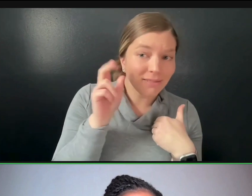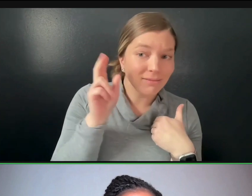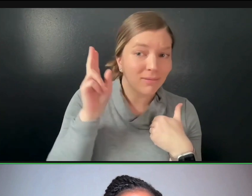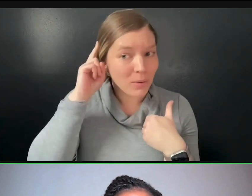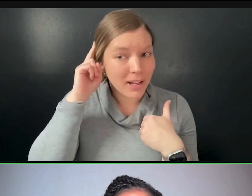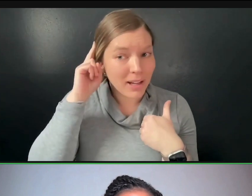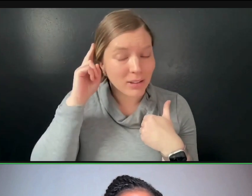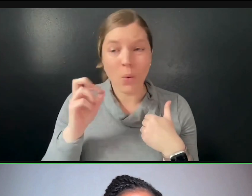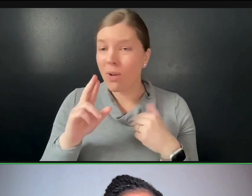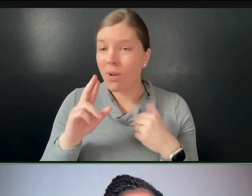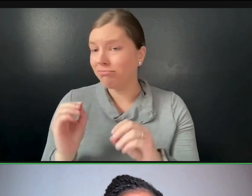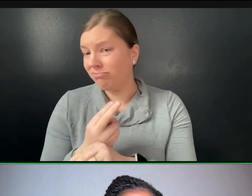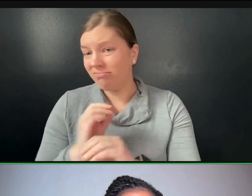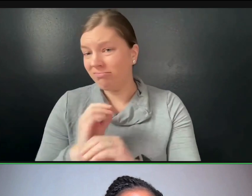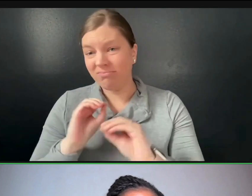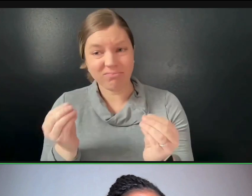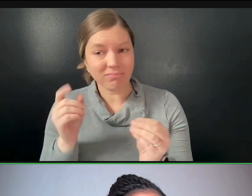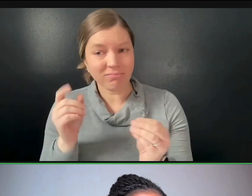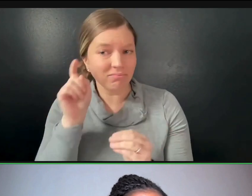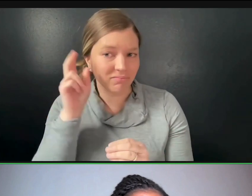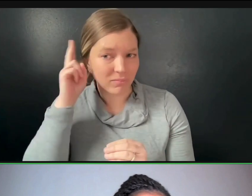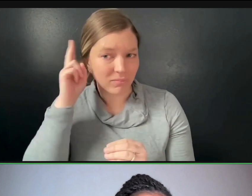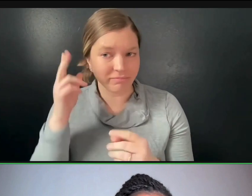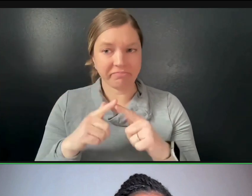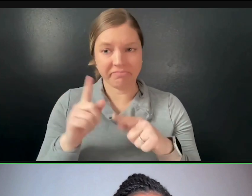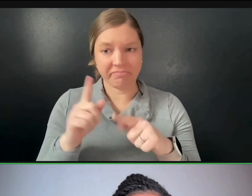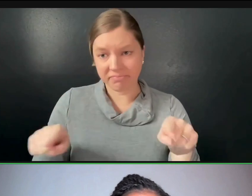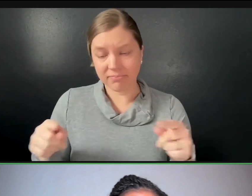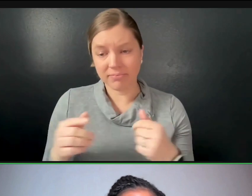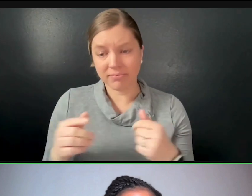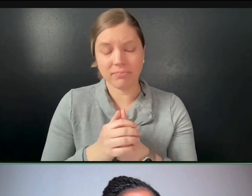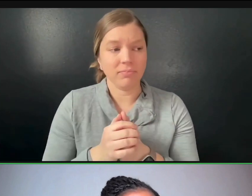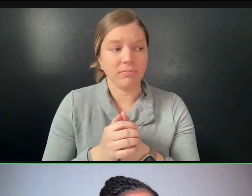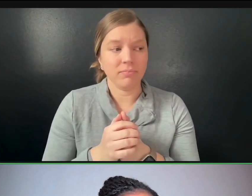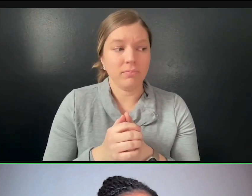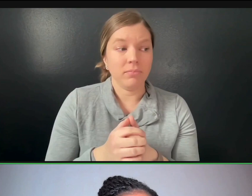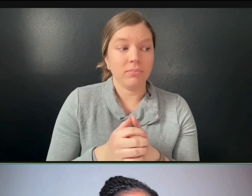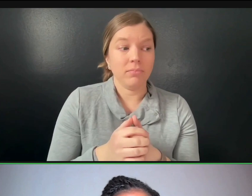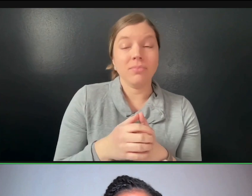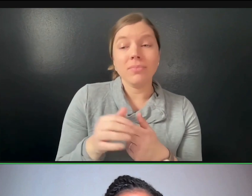clear and easily available. So if a person perhaps has a hearing aid or a cochlear